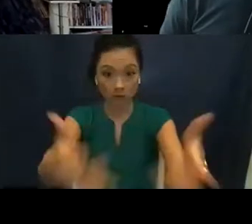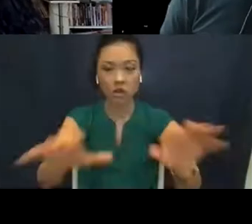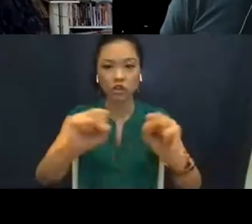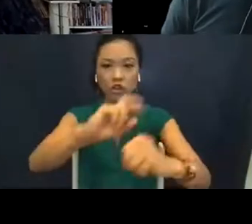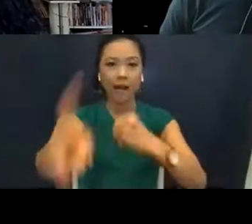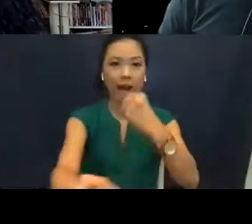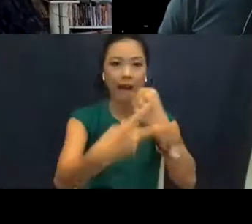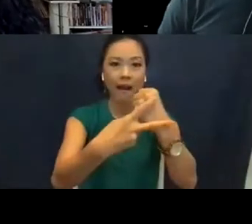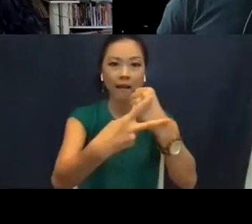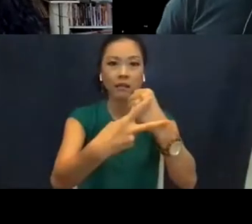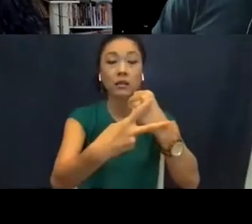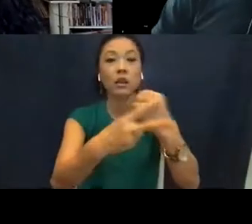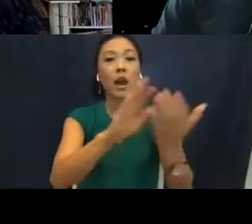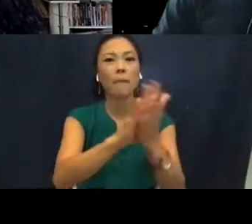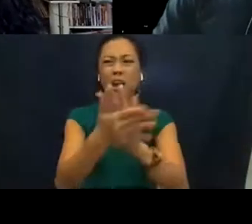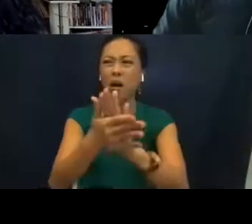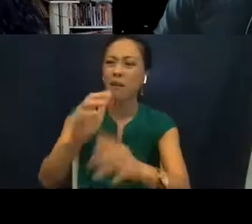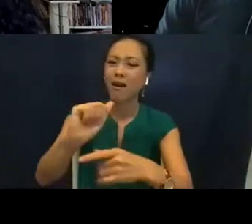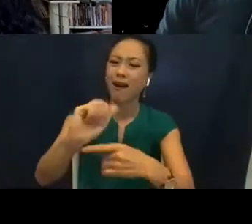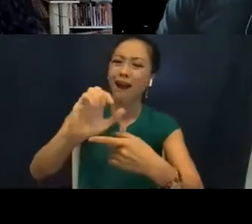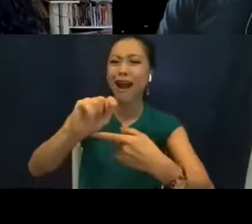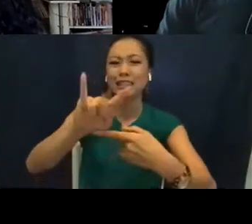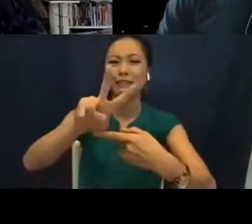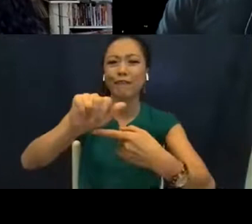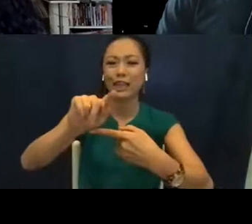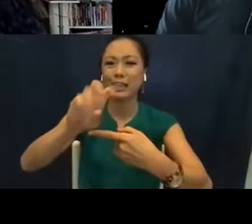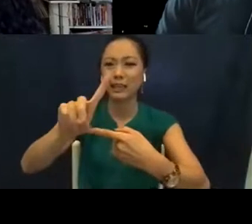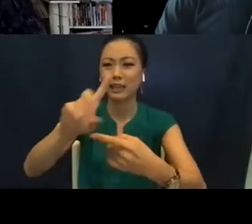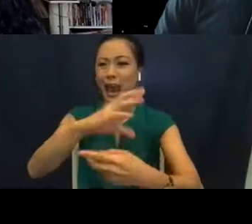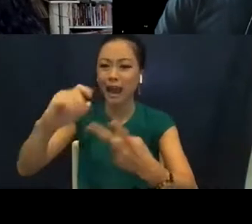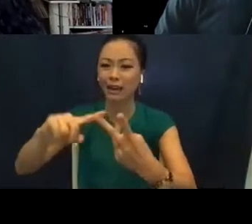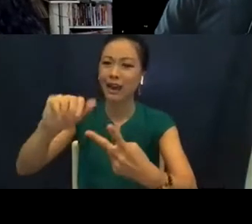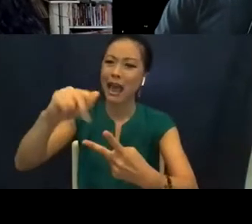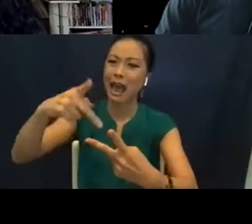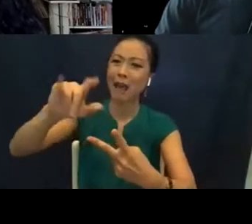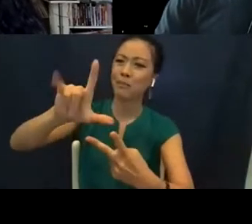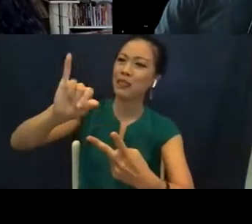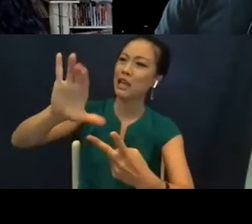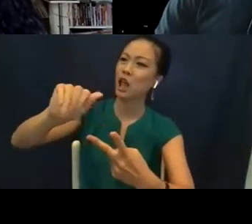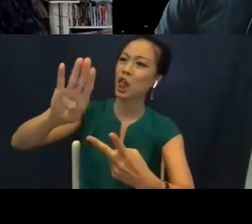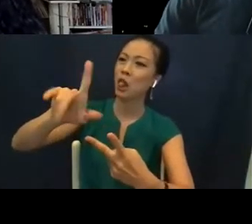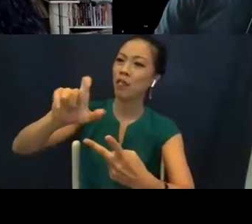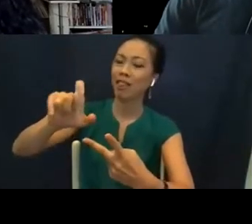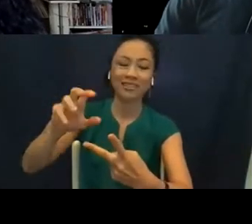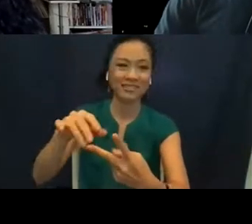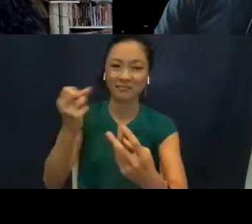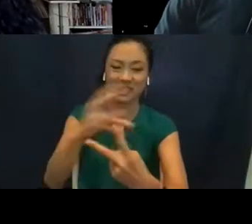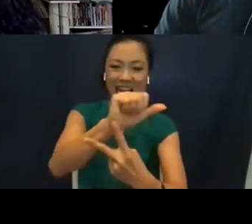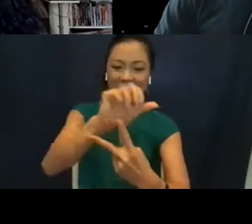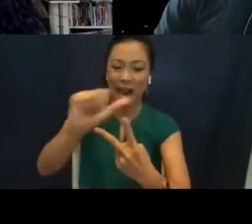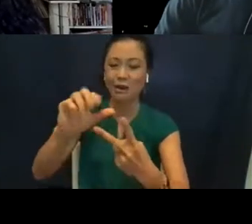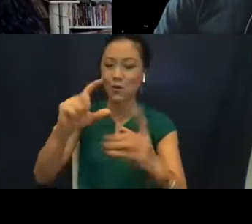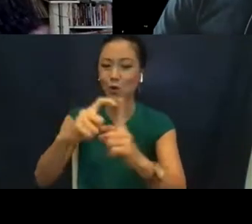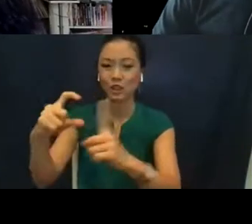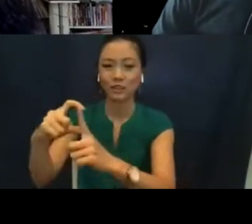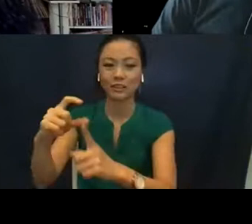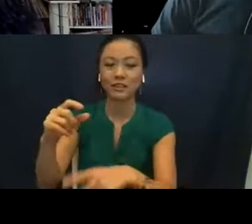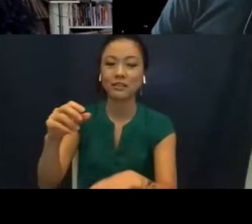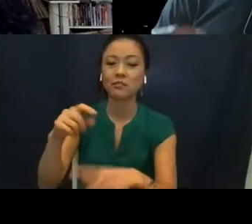in our lives. I know that was a lot of alliteration. This is an interesting time and place